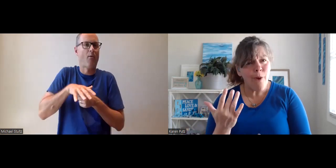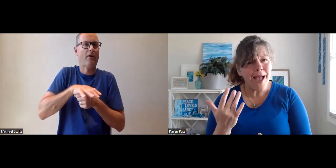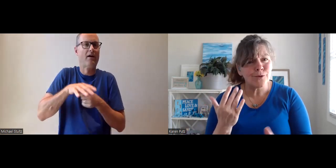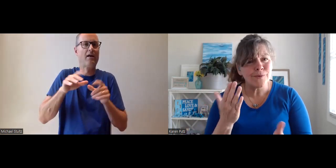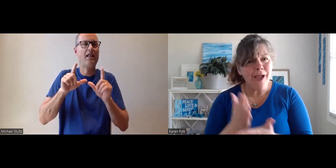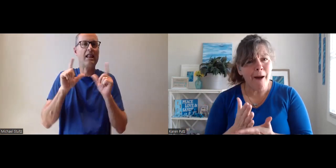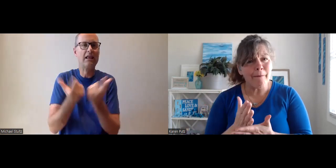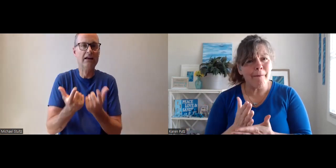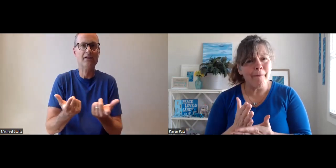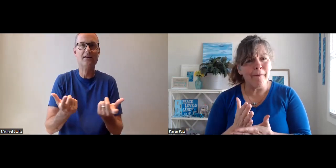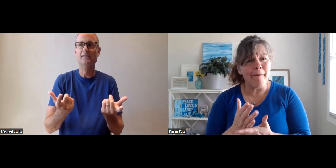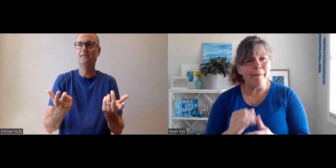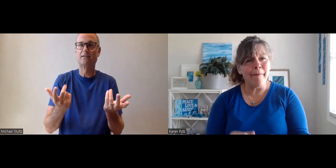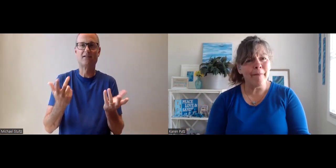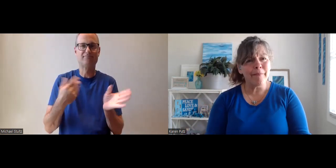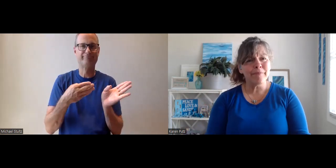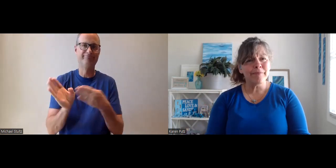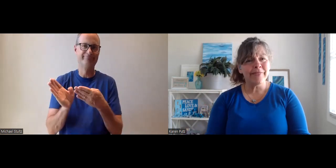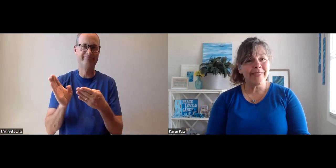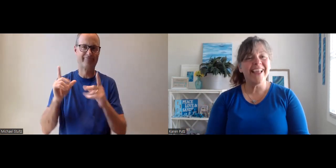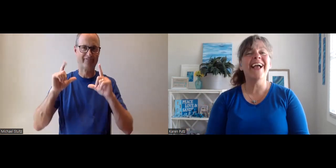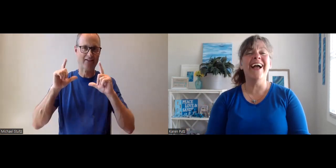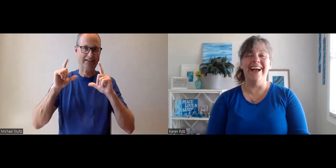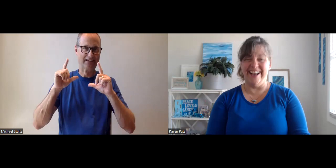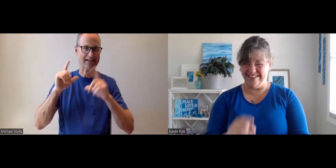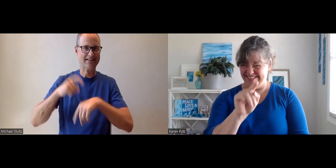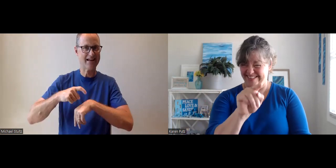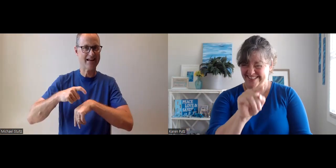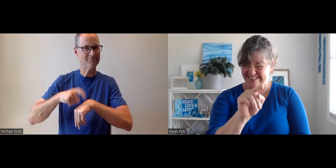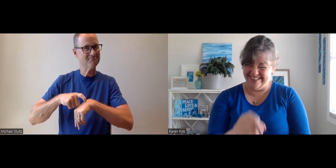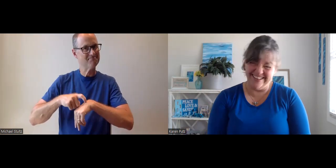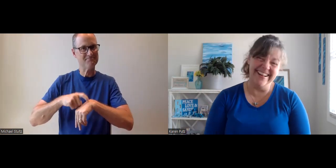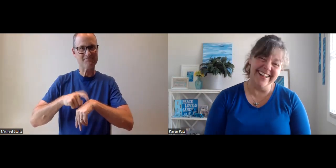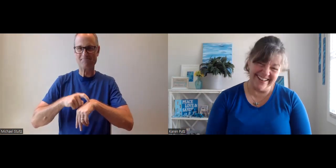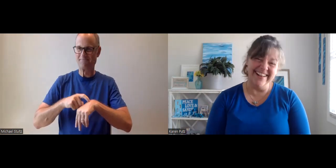until about 10 to 12 years in the past. And then I switched to photography.